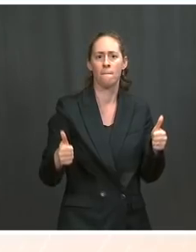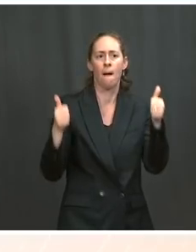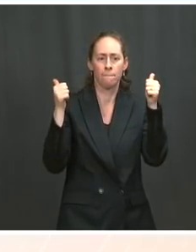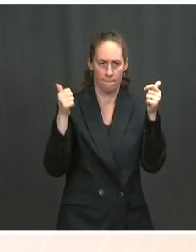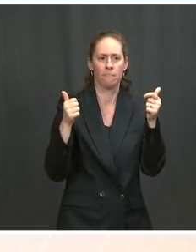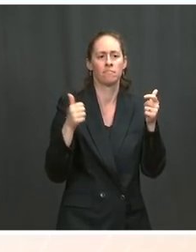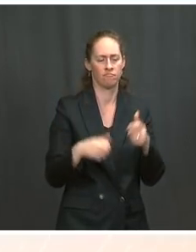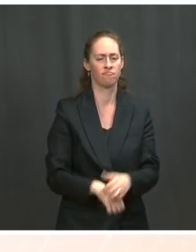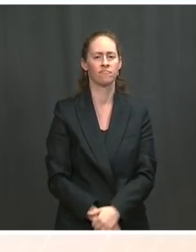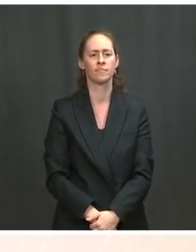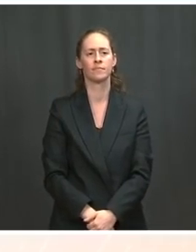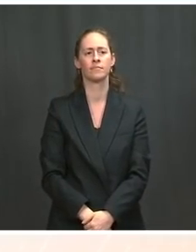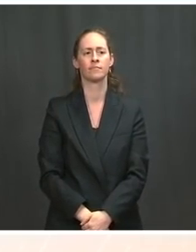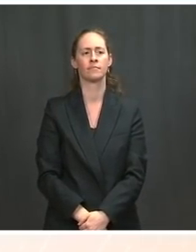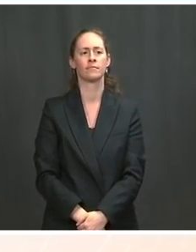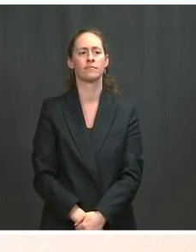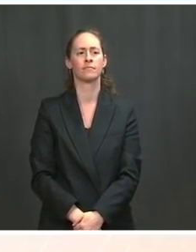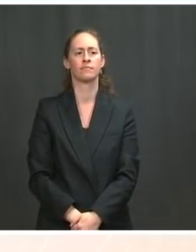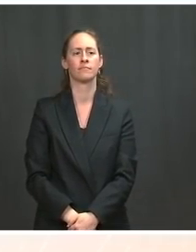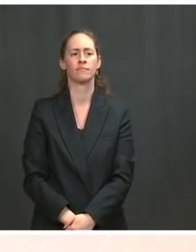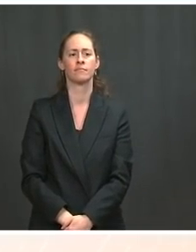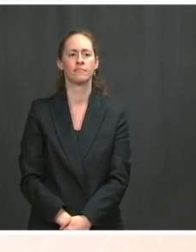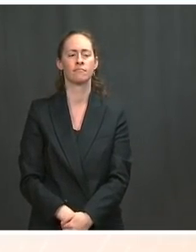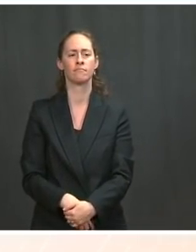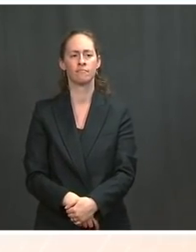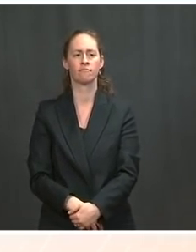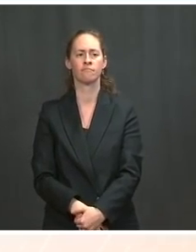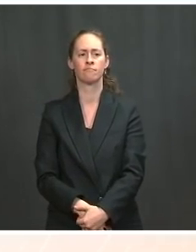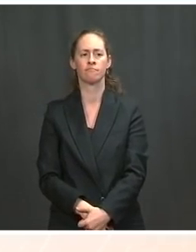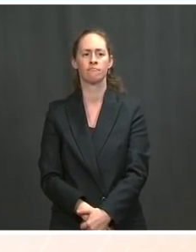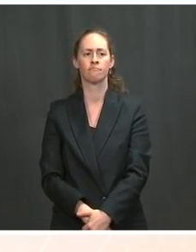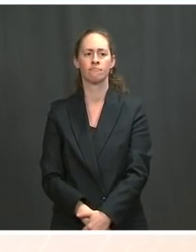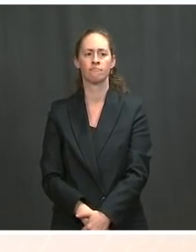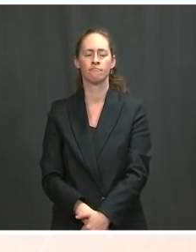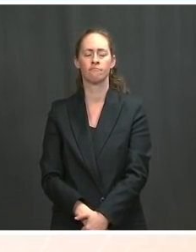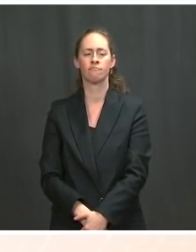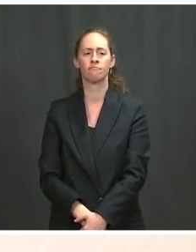is that the impacts of our proposed investments are transitory, are temporary,